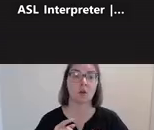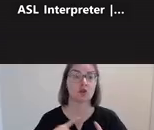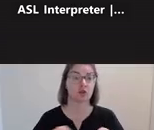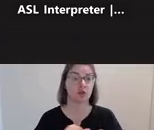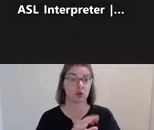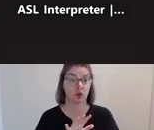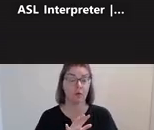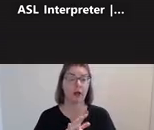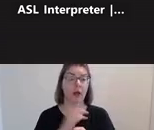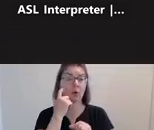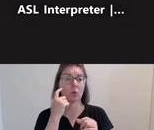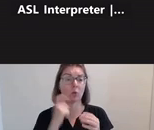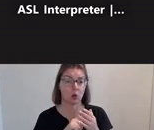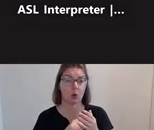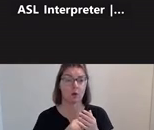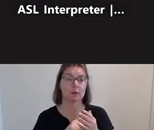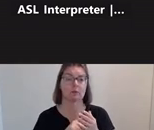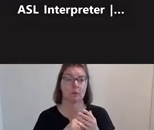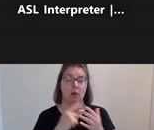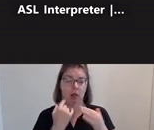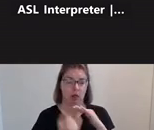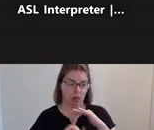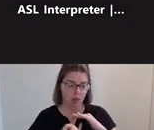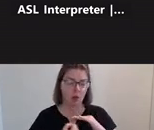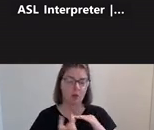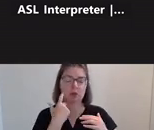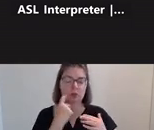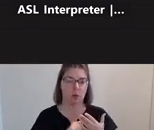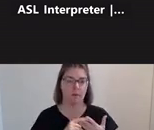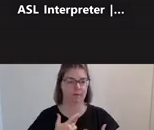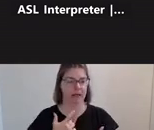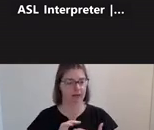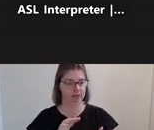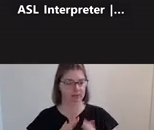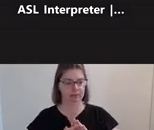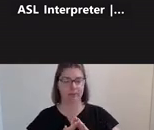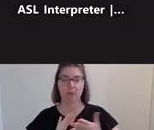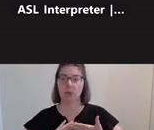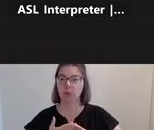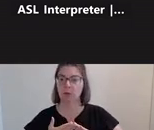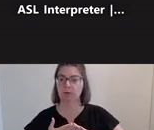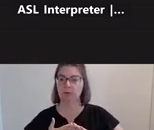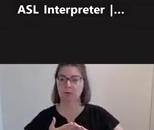um, and we were able to collaborate together towards a common goal.